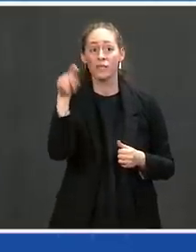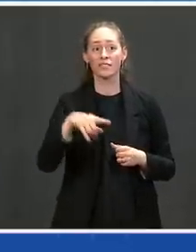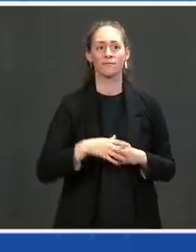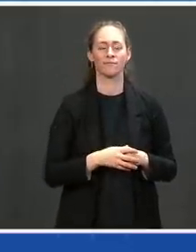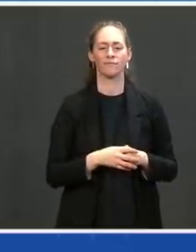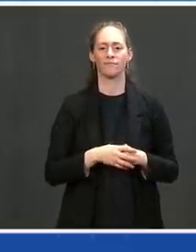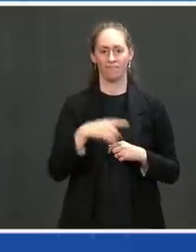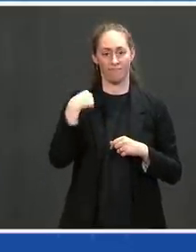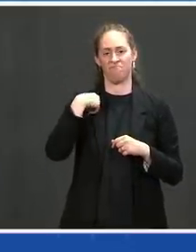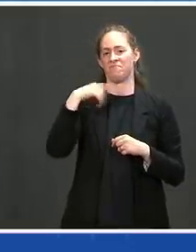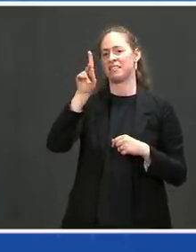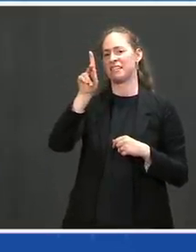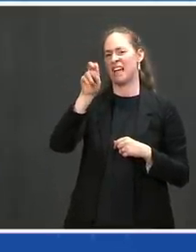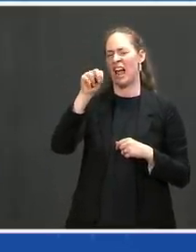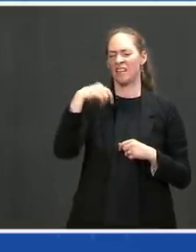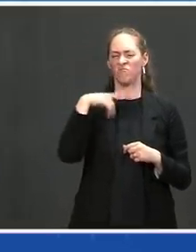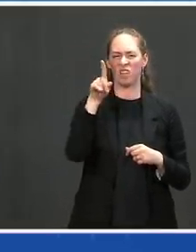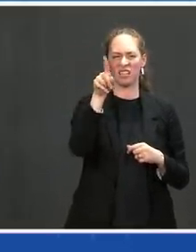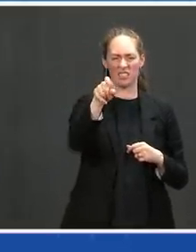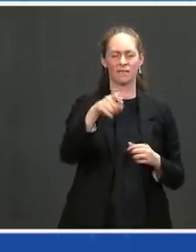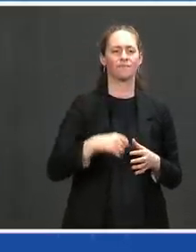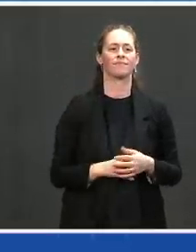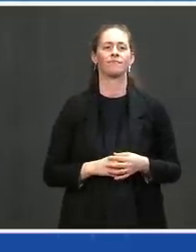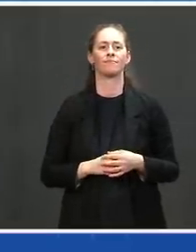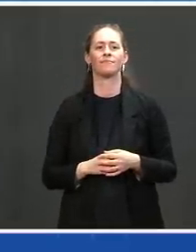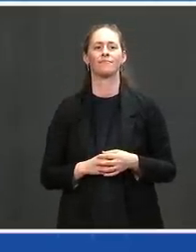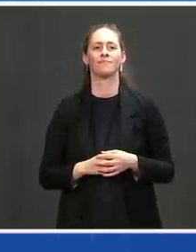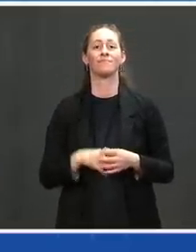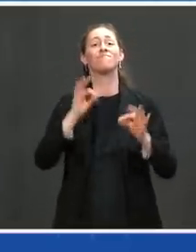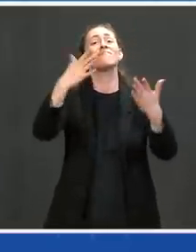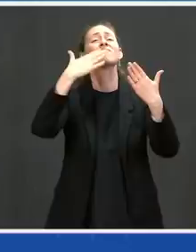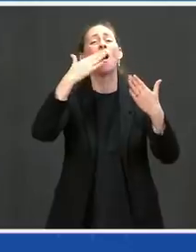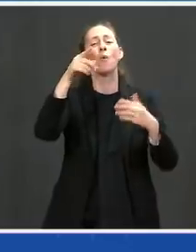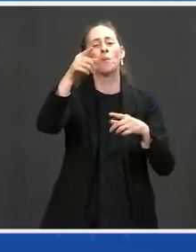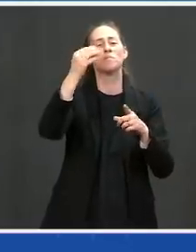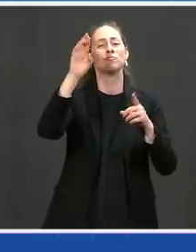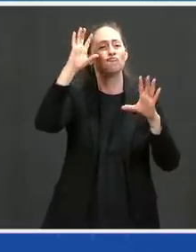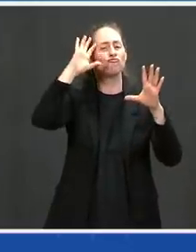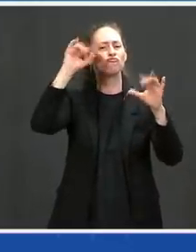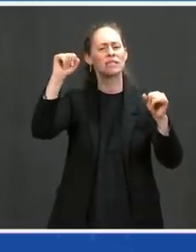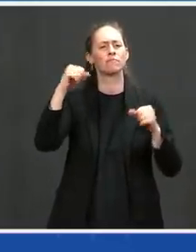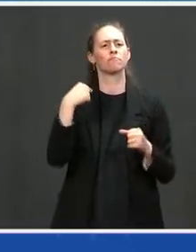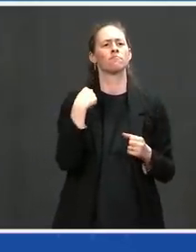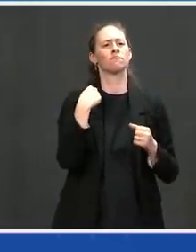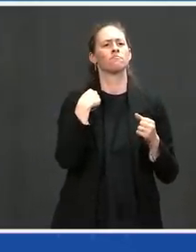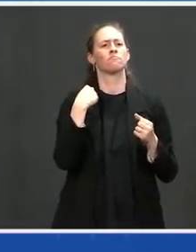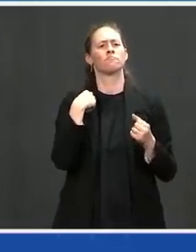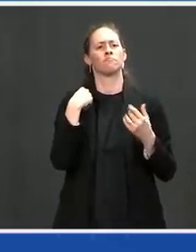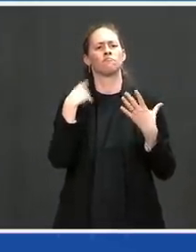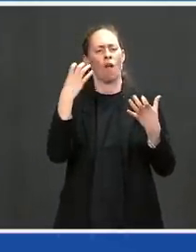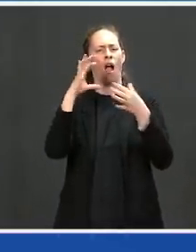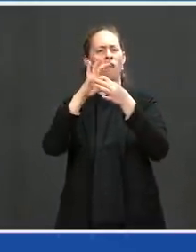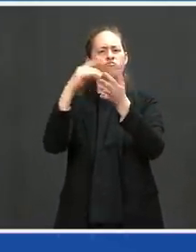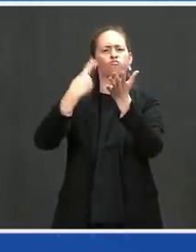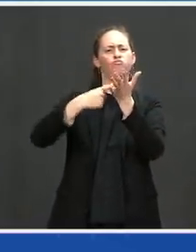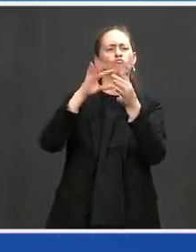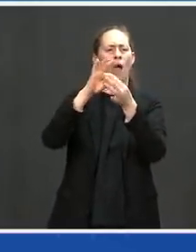The Press: Thank you, Mr. President. I wanted to ask you about Afghanistan. You face a May 1st deadline for the withdrawal